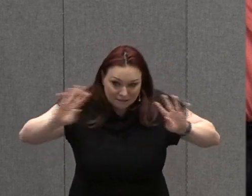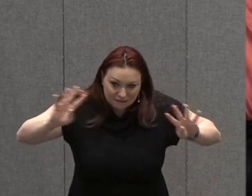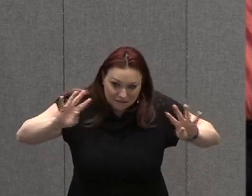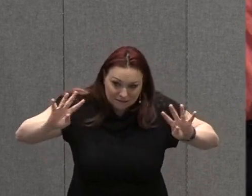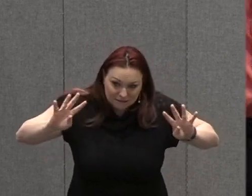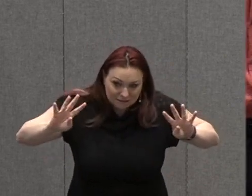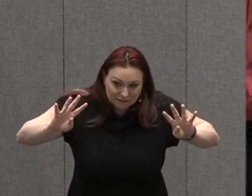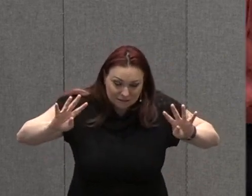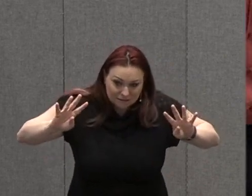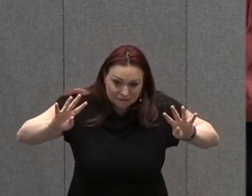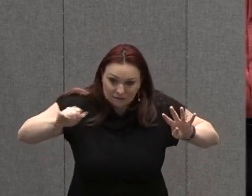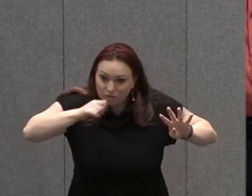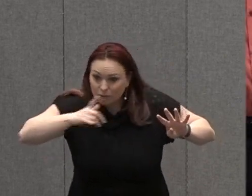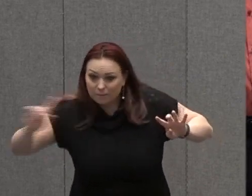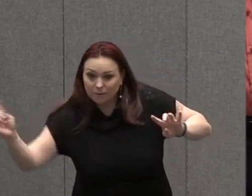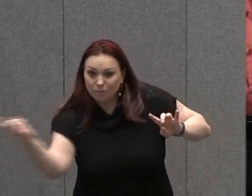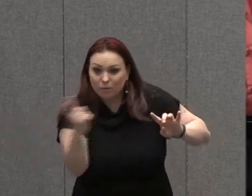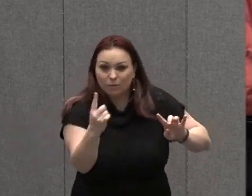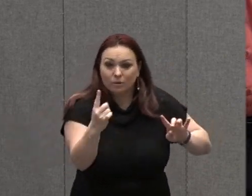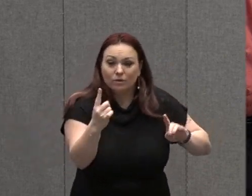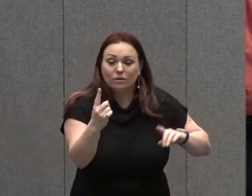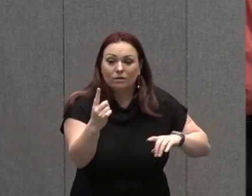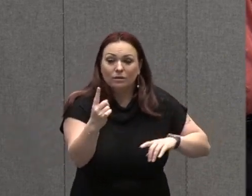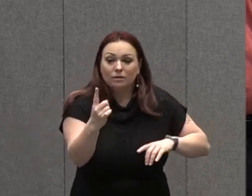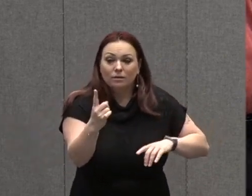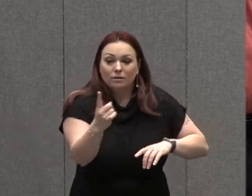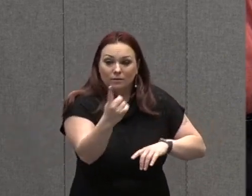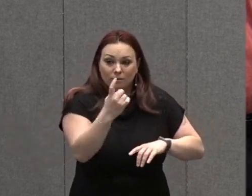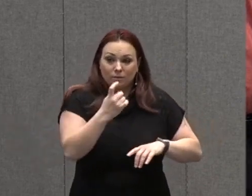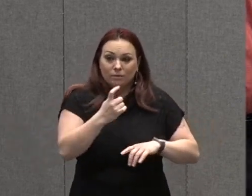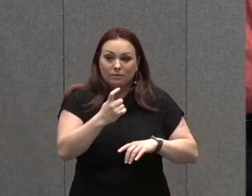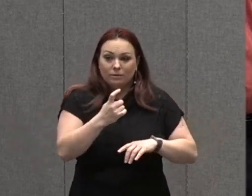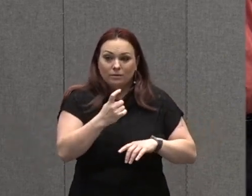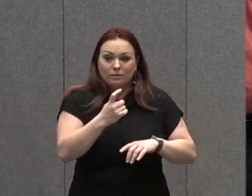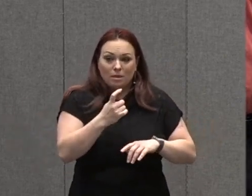The lady gets on. The bus starts up again chrrrooooooofffff